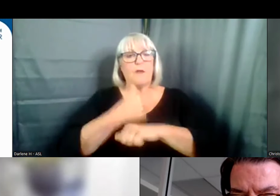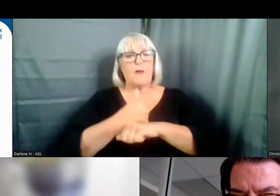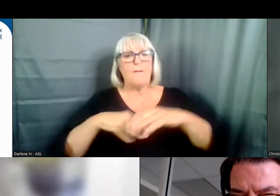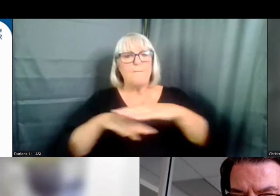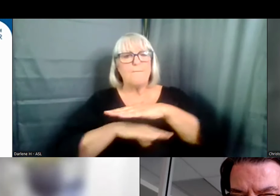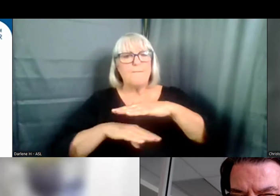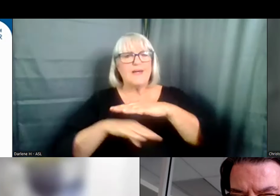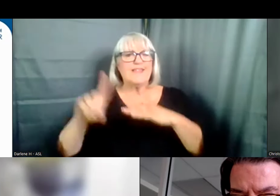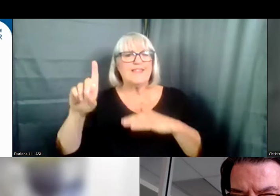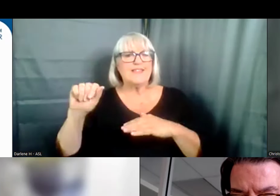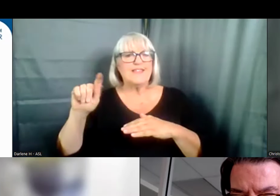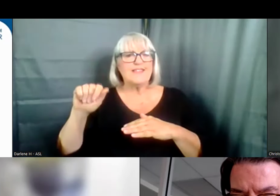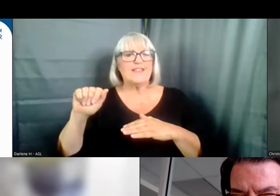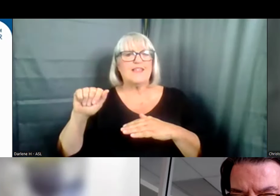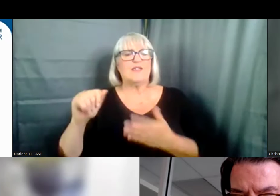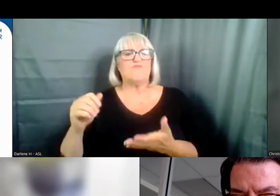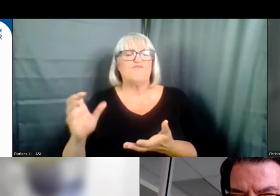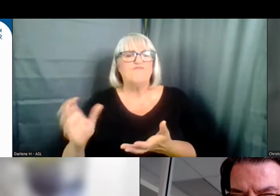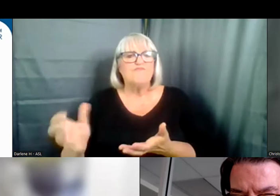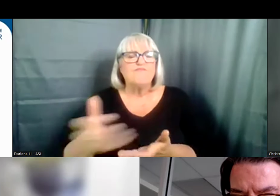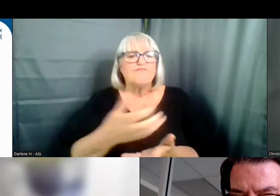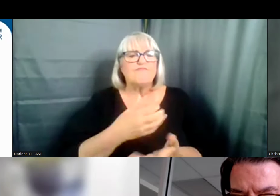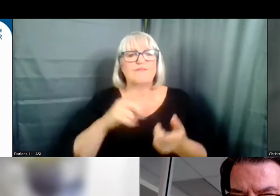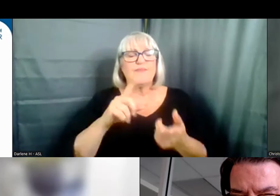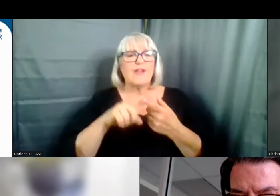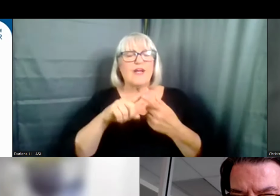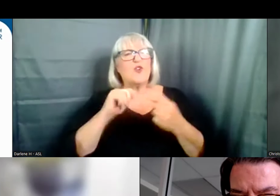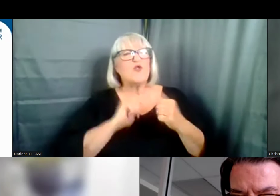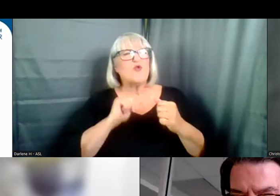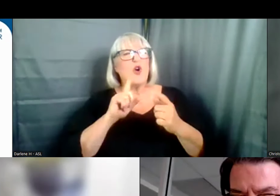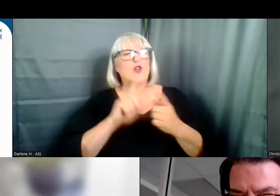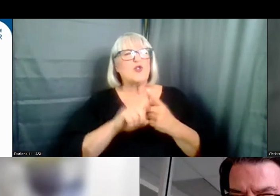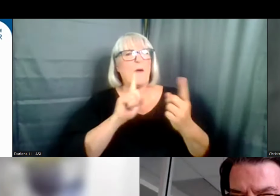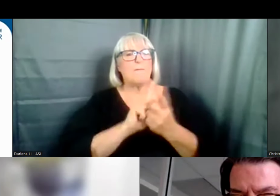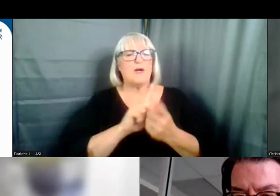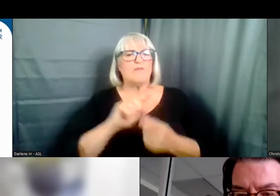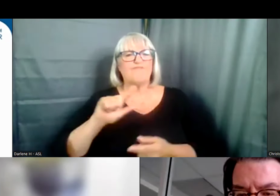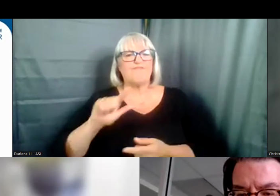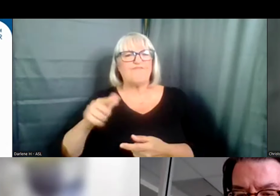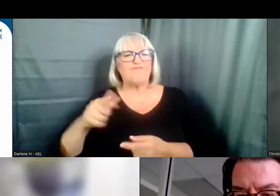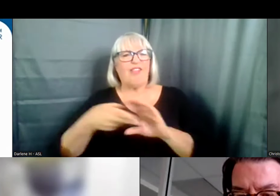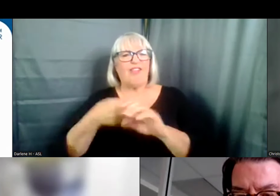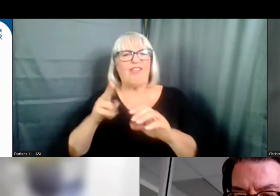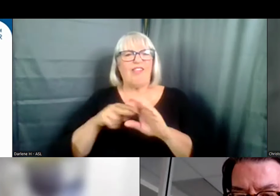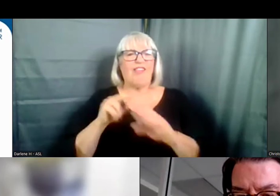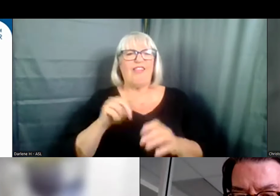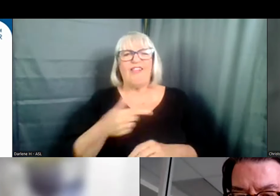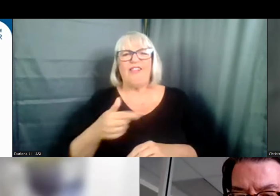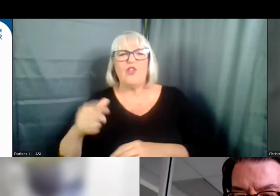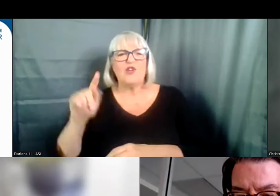in regards to things like turnover rates with specific a roles and settings so that we can